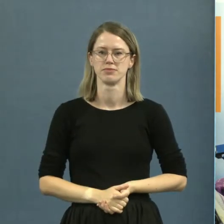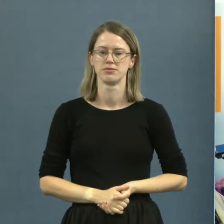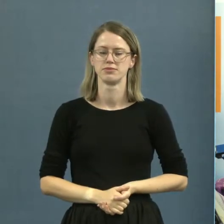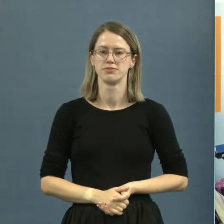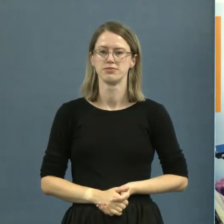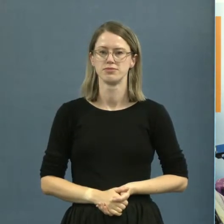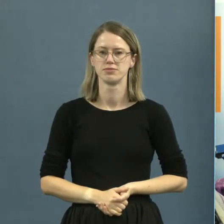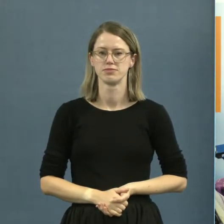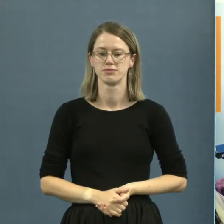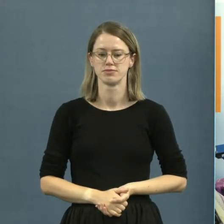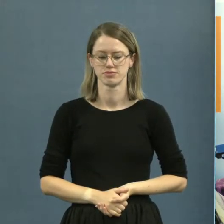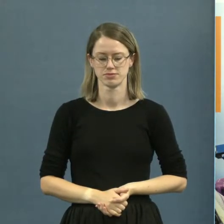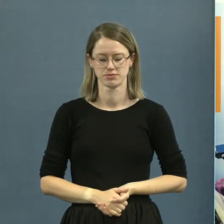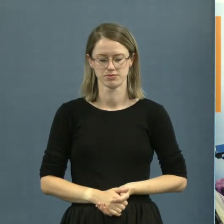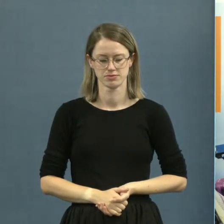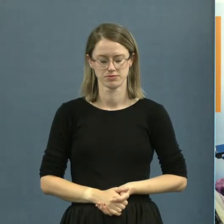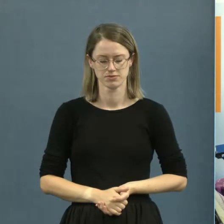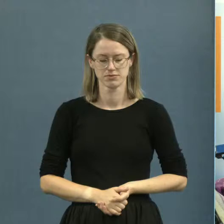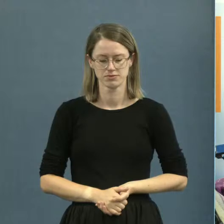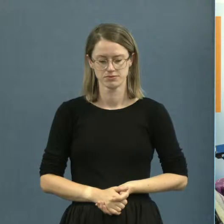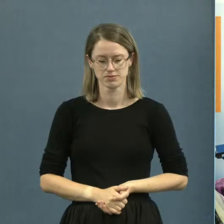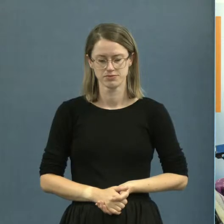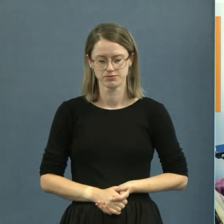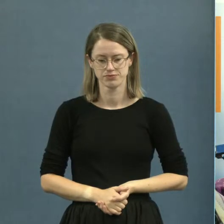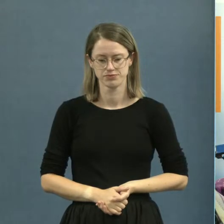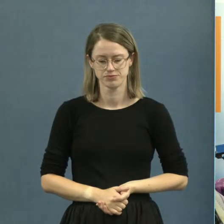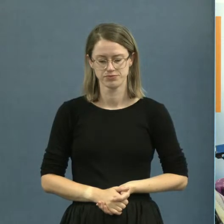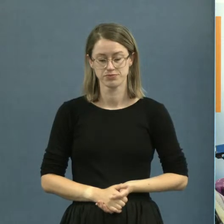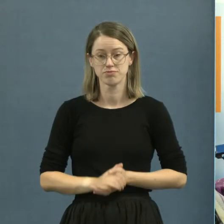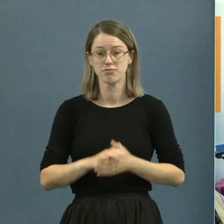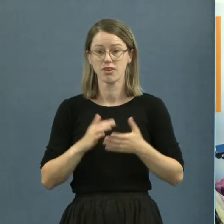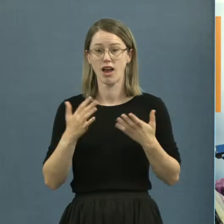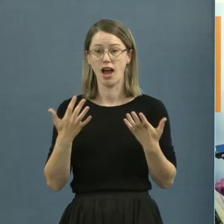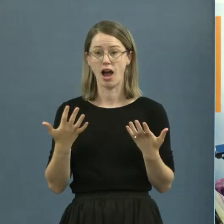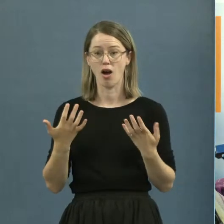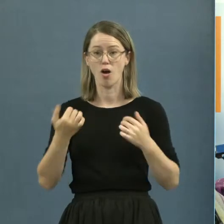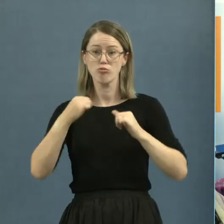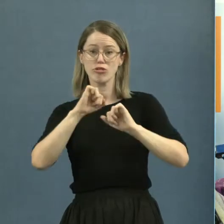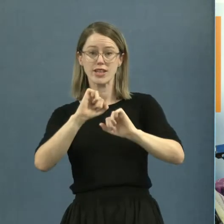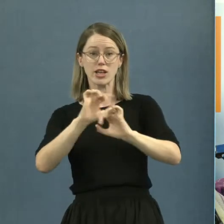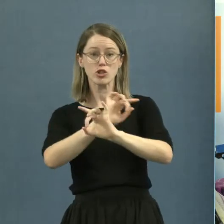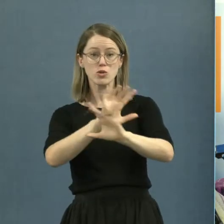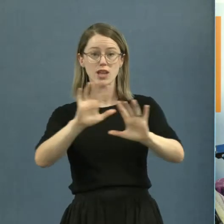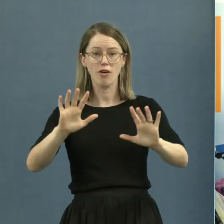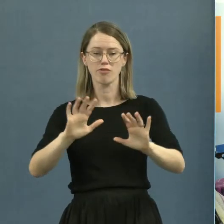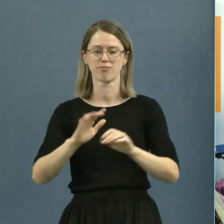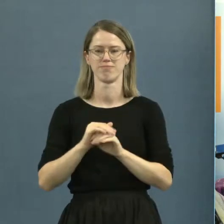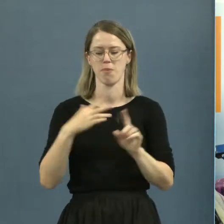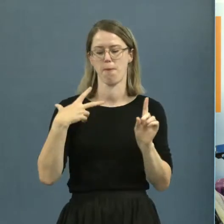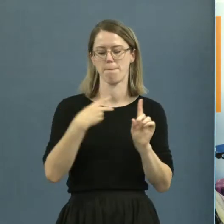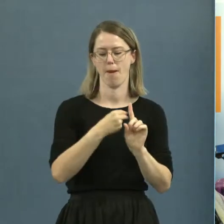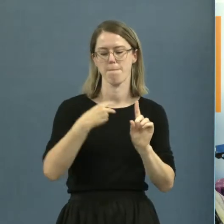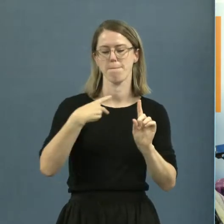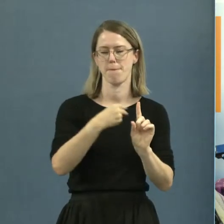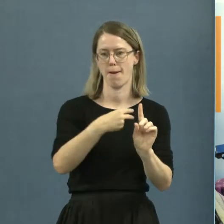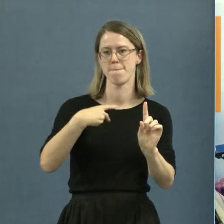to be increasing there this week. Our message continues to